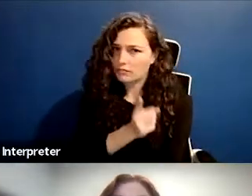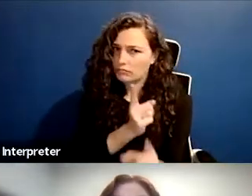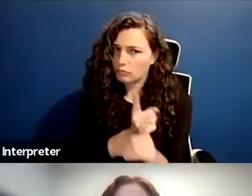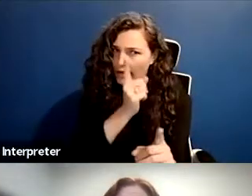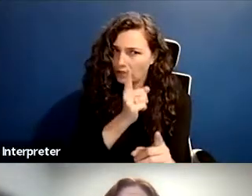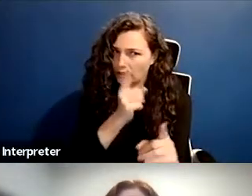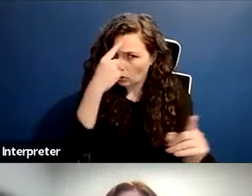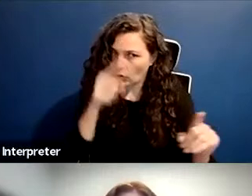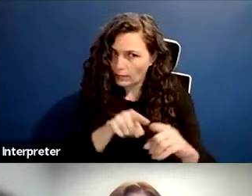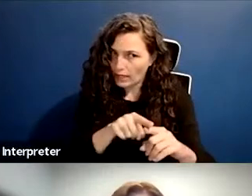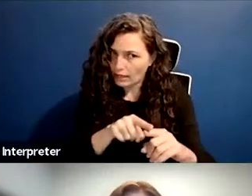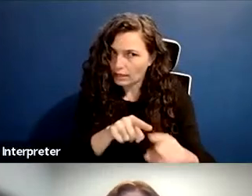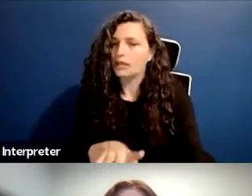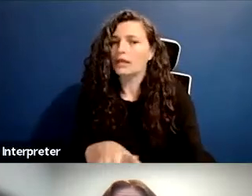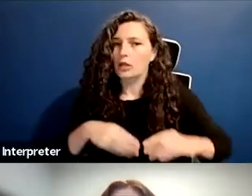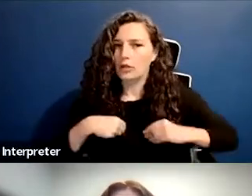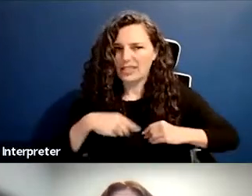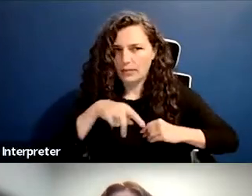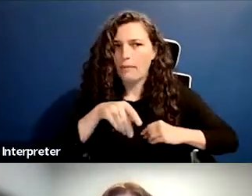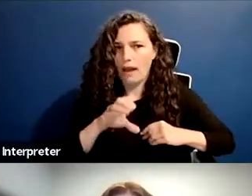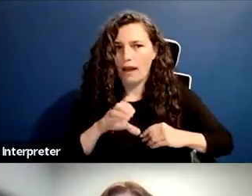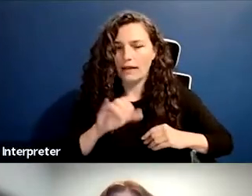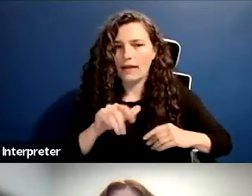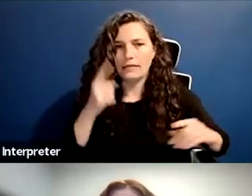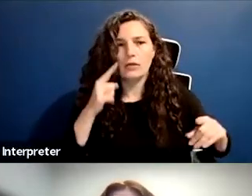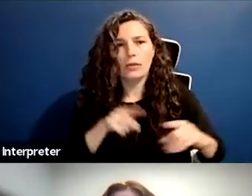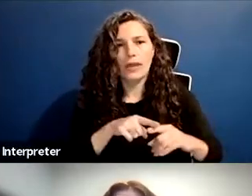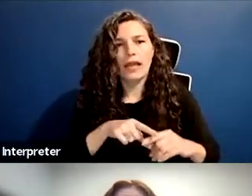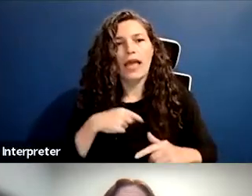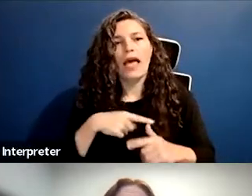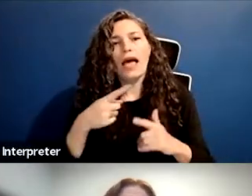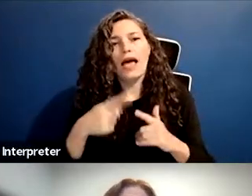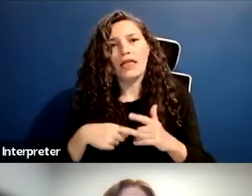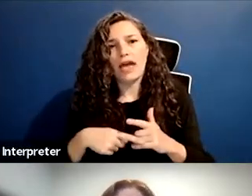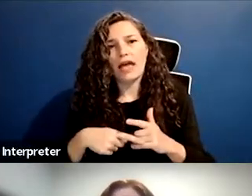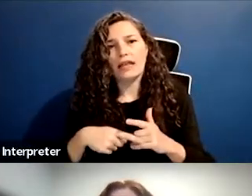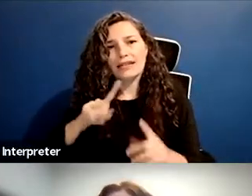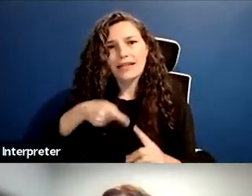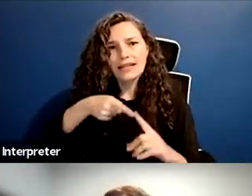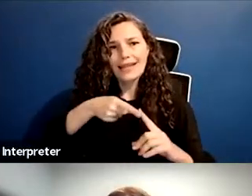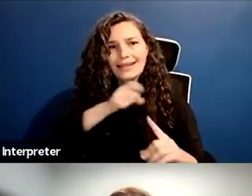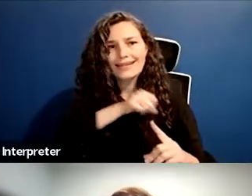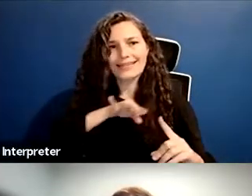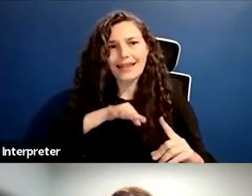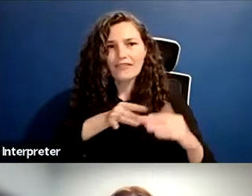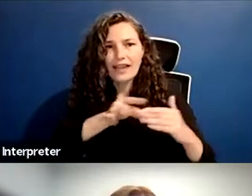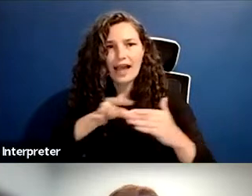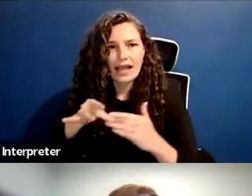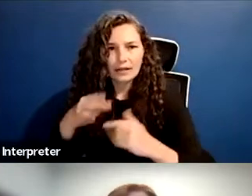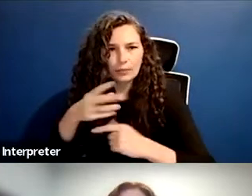And then the dedicated staff guide producers through signing and give them dedicated podcast support docs,